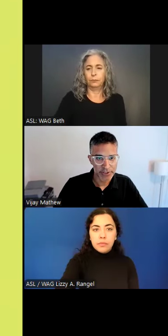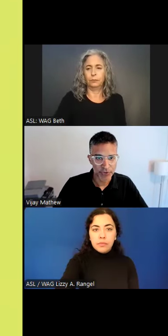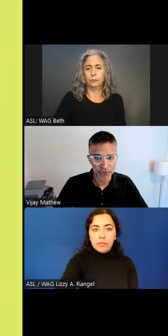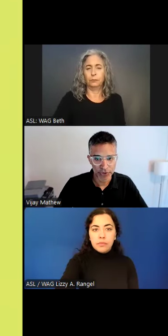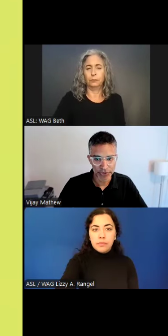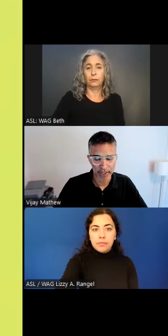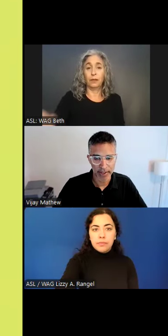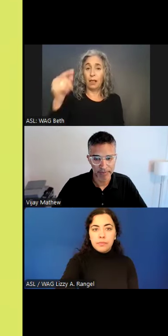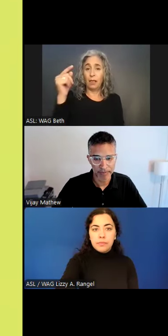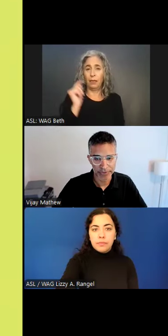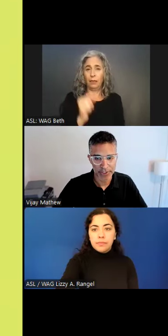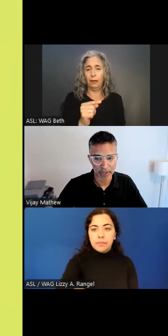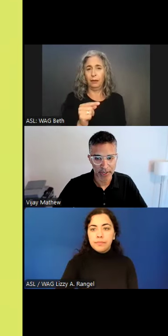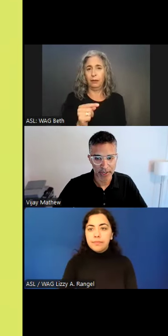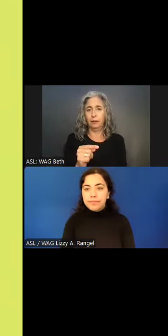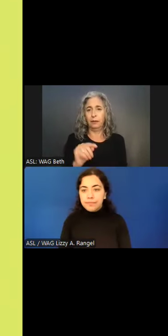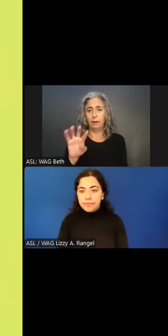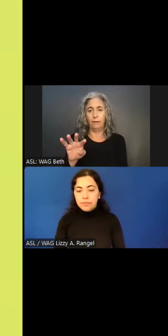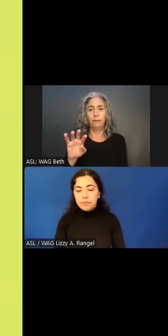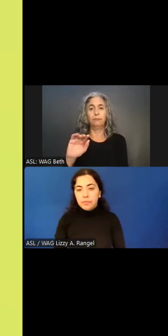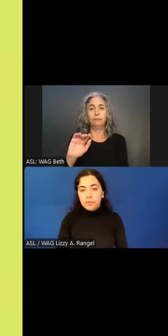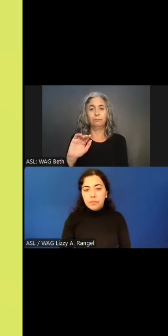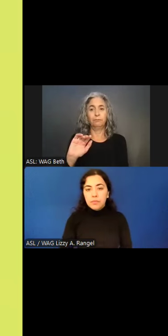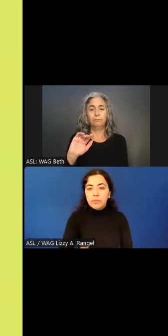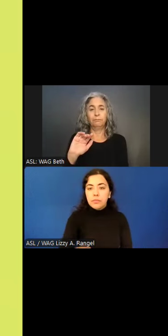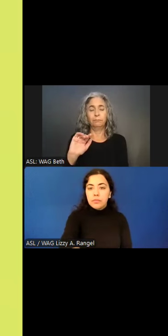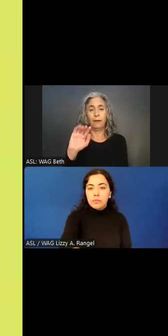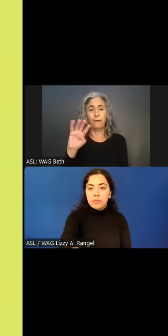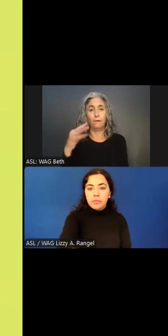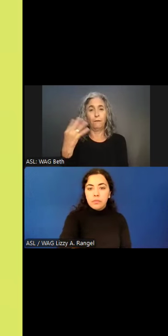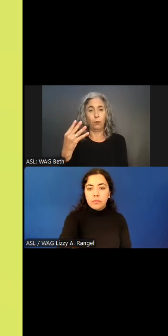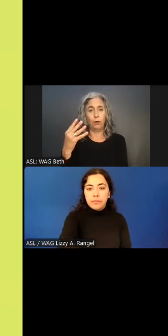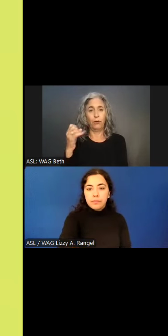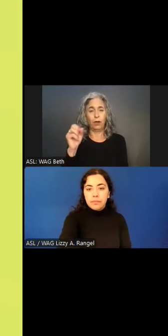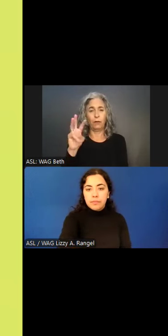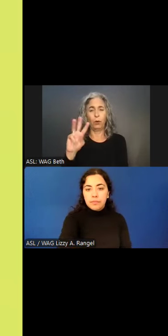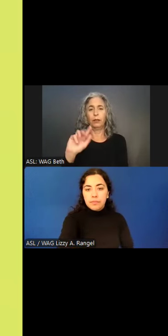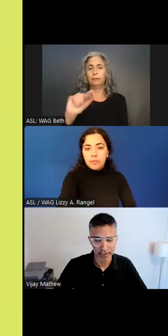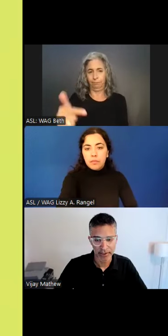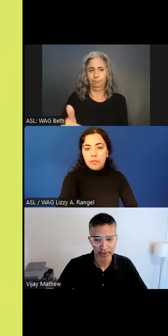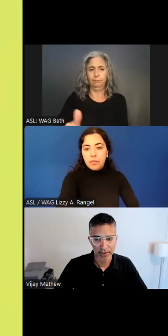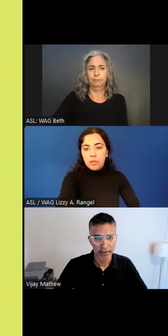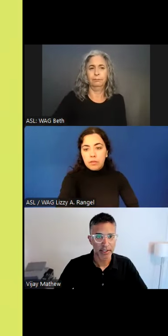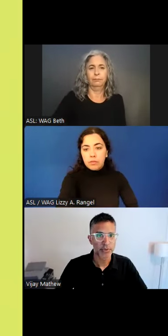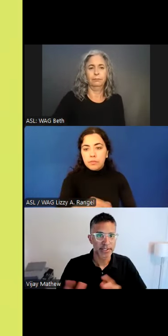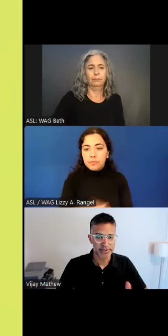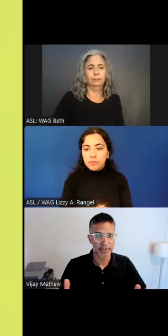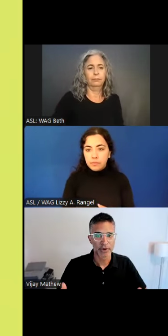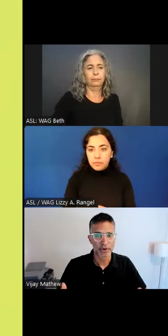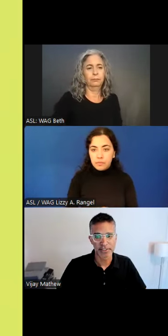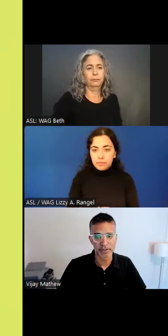This fourth software I want to talk about is called VDO.ninja. Otherwise known as